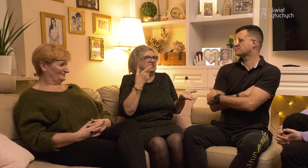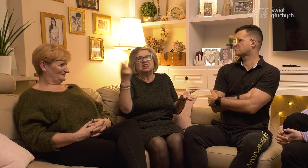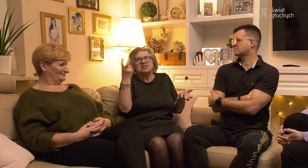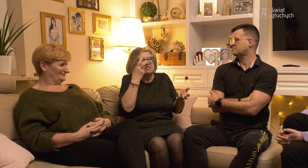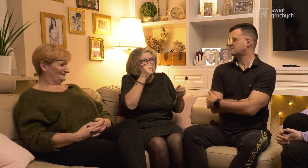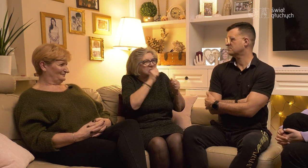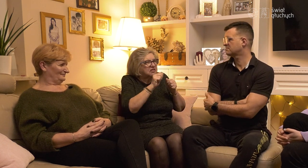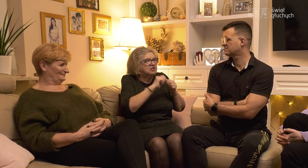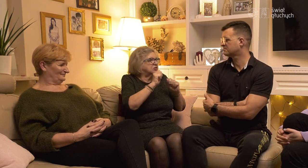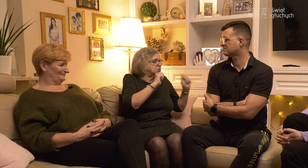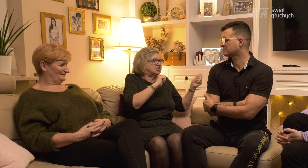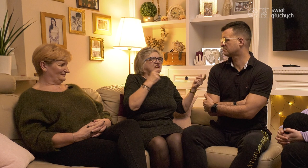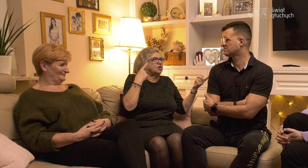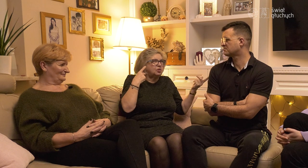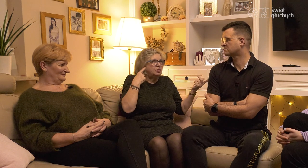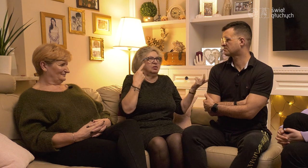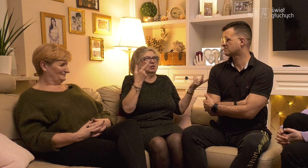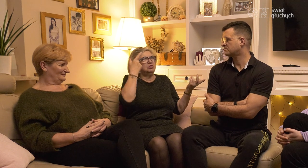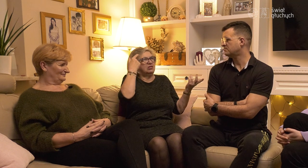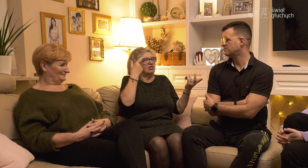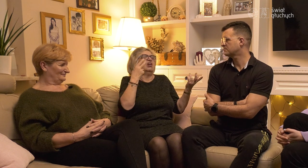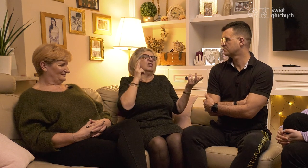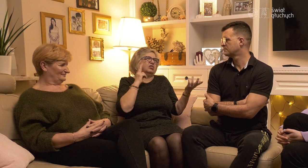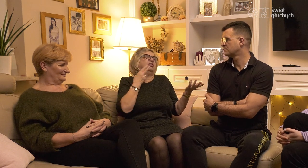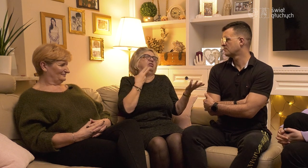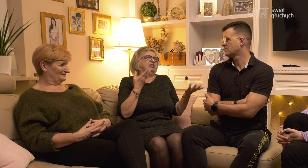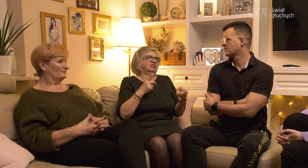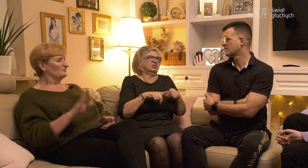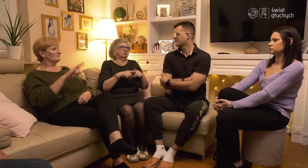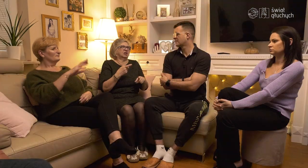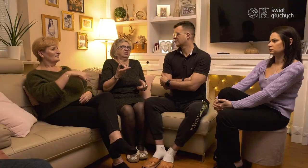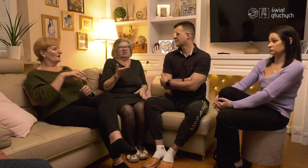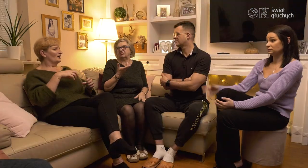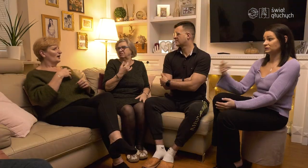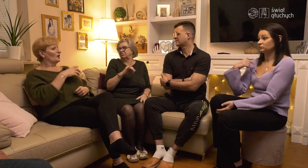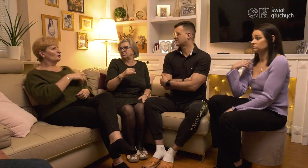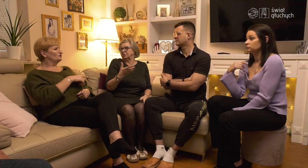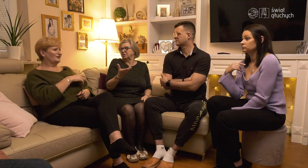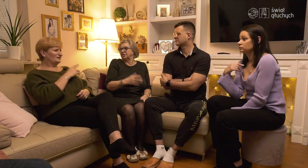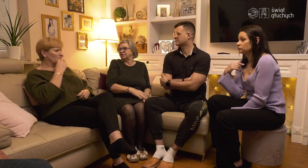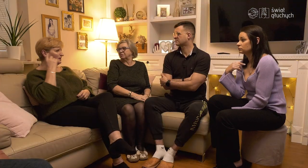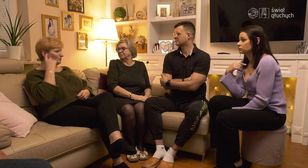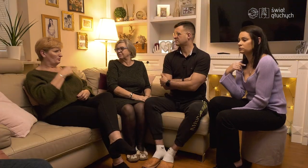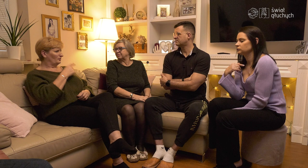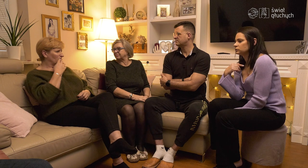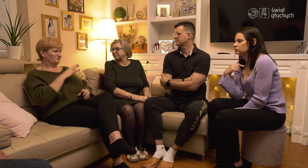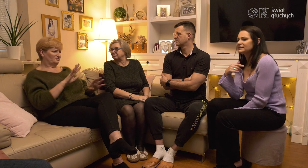but later we checked carefully, it turned out that he was deaf. [Dorota]: And what does it look like in the family?